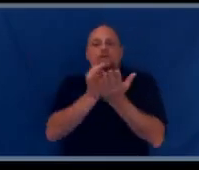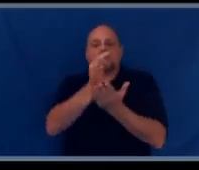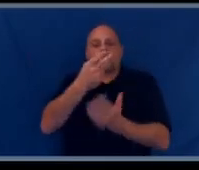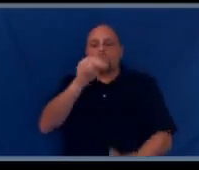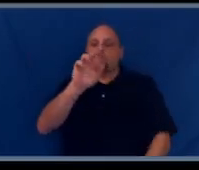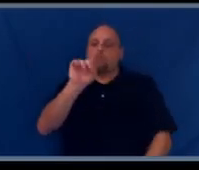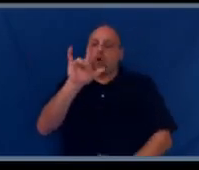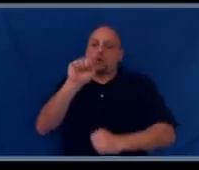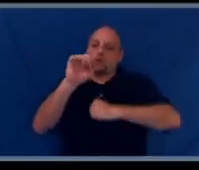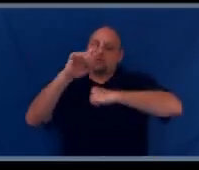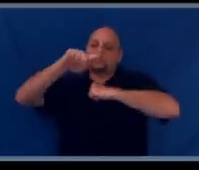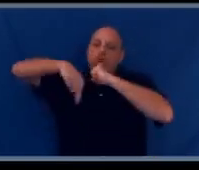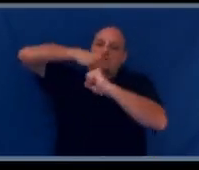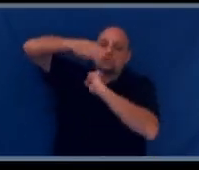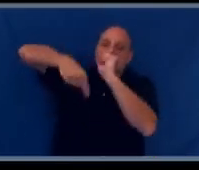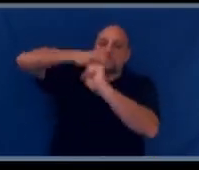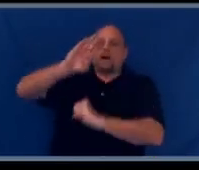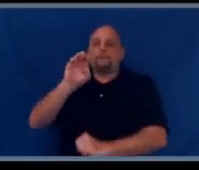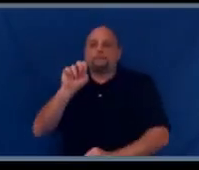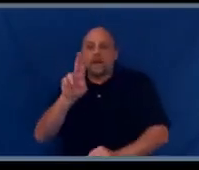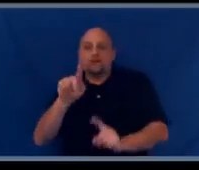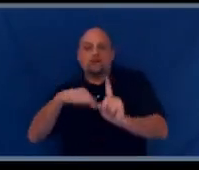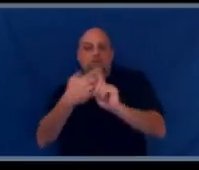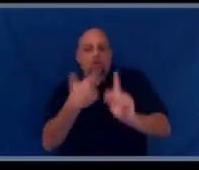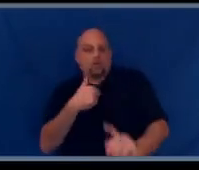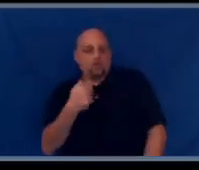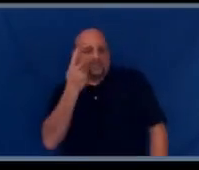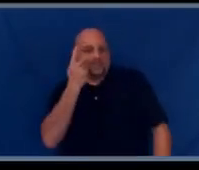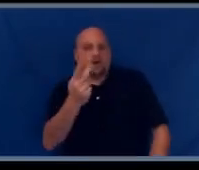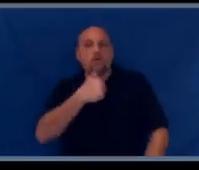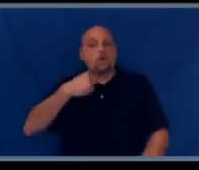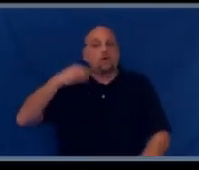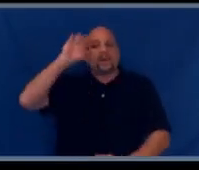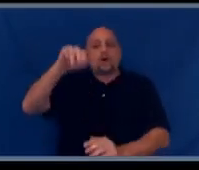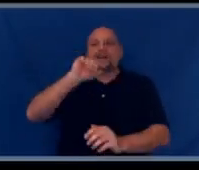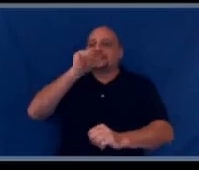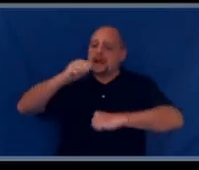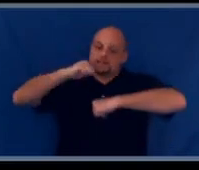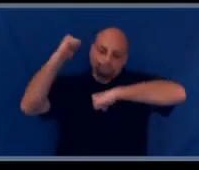AND CLOSE OBSERVATIONS. IT'S NOT A SOLID ROCK, IT'S